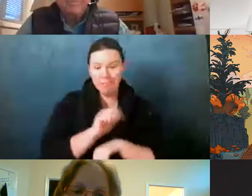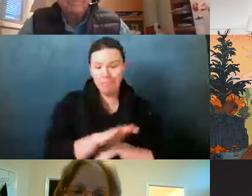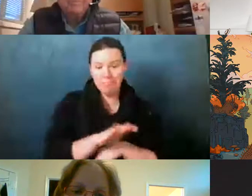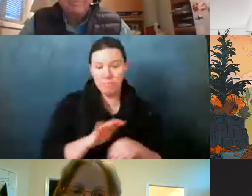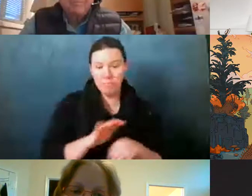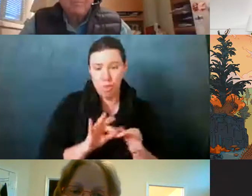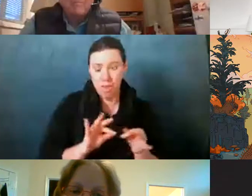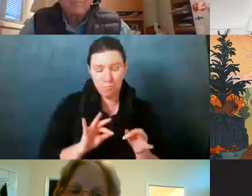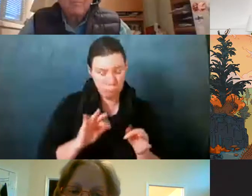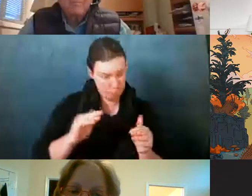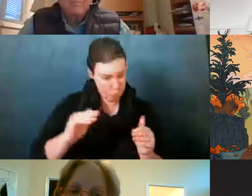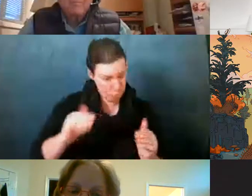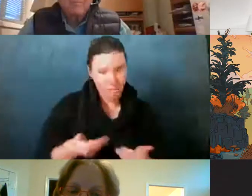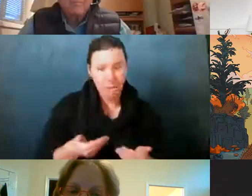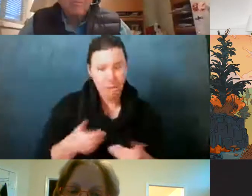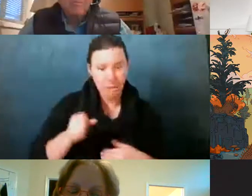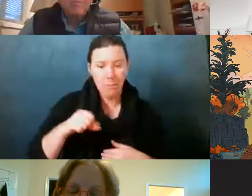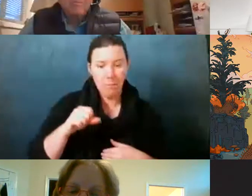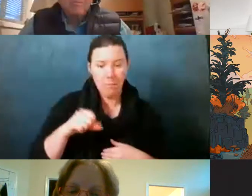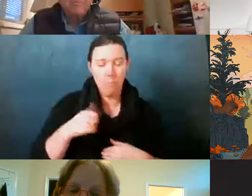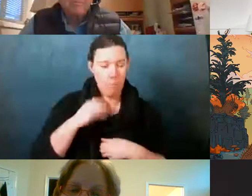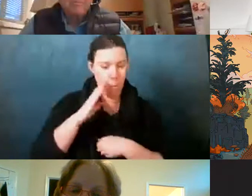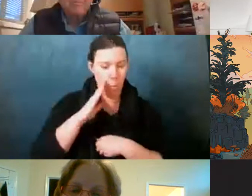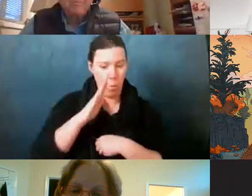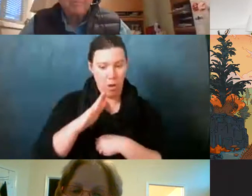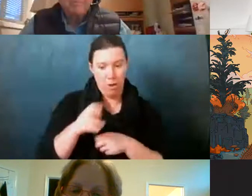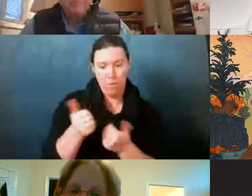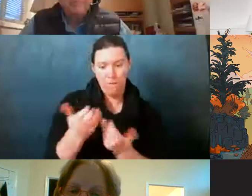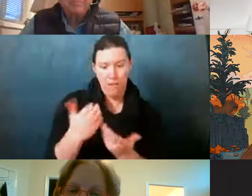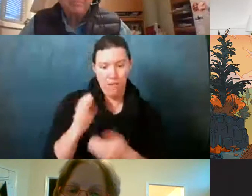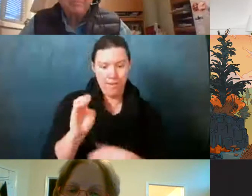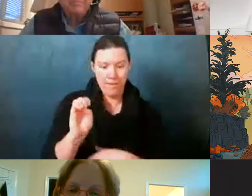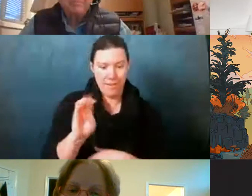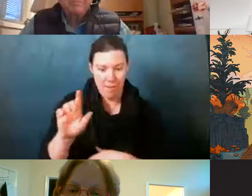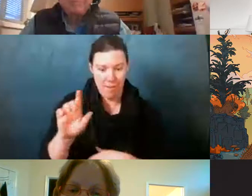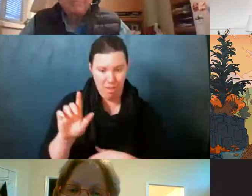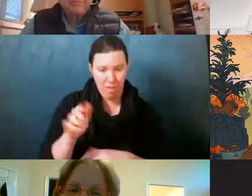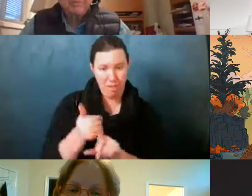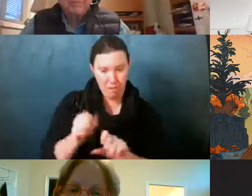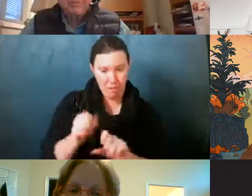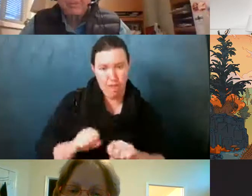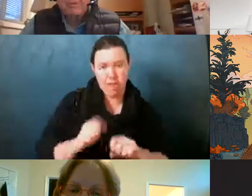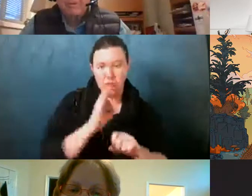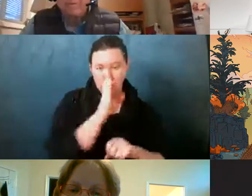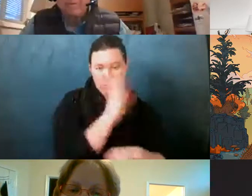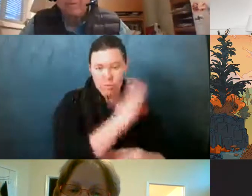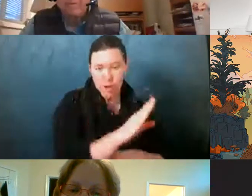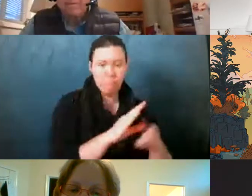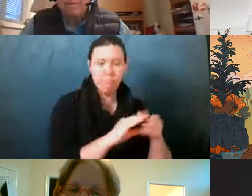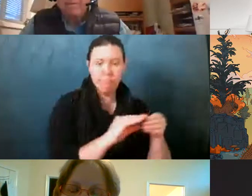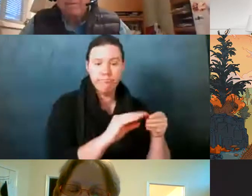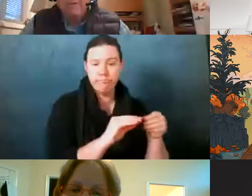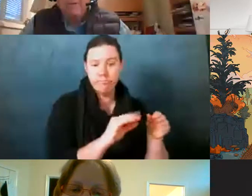And I'll make sure to put that in the chat for you. And also if I have to, you know, ask you to finish your thoughts